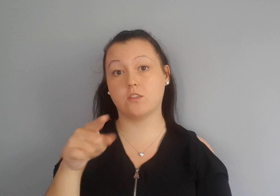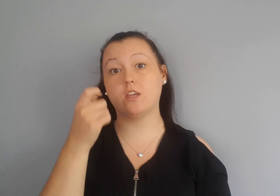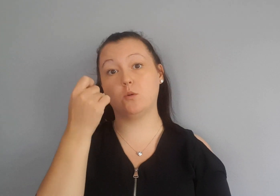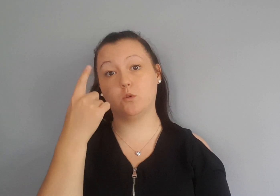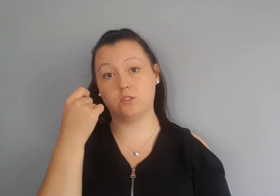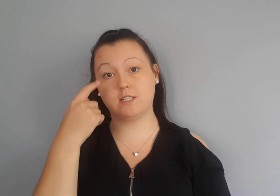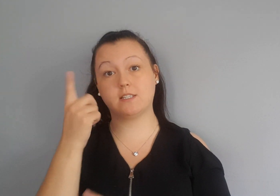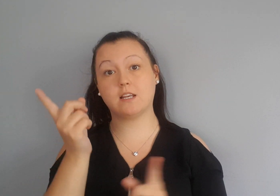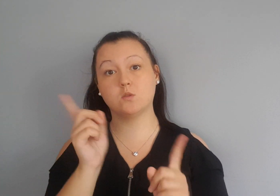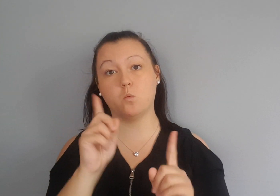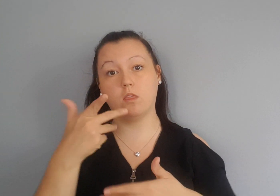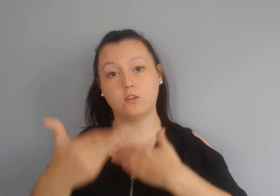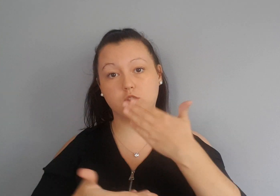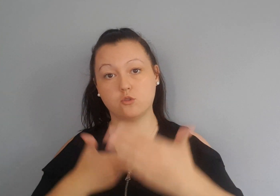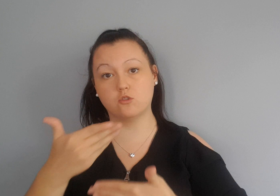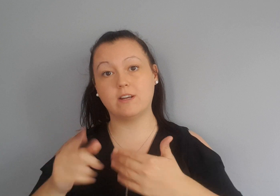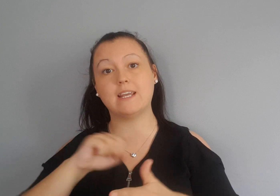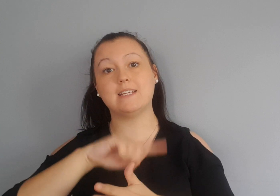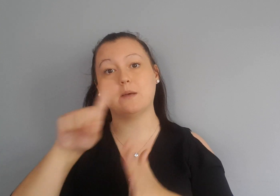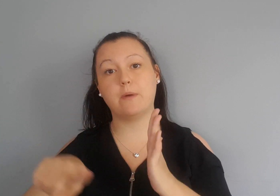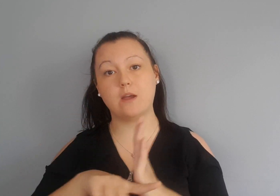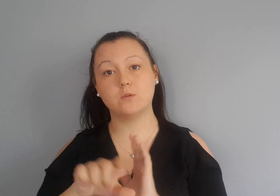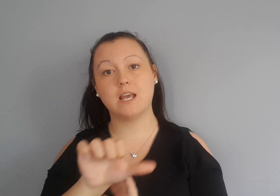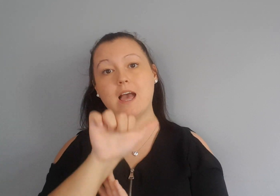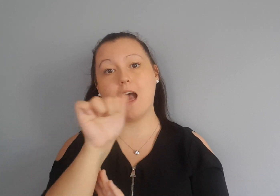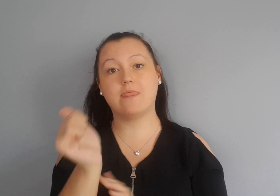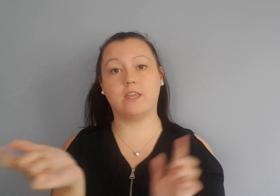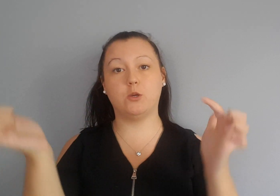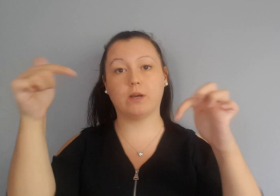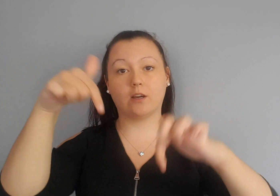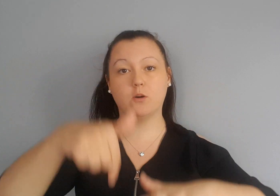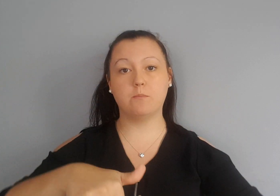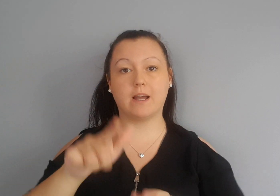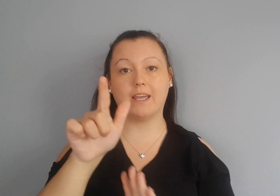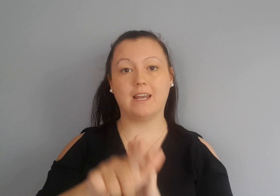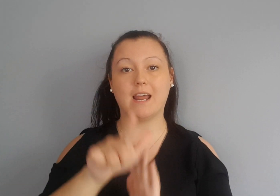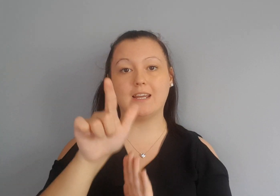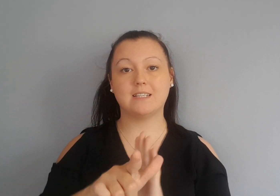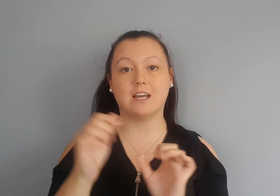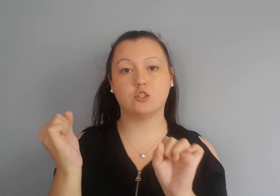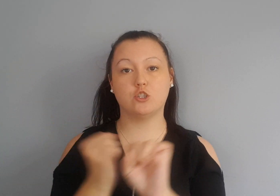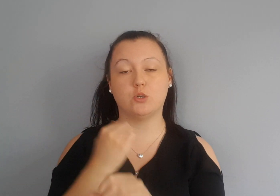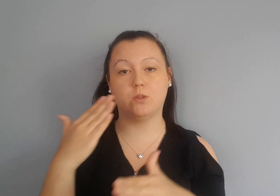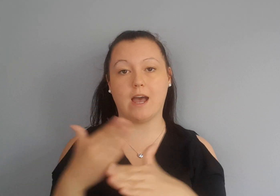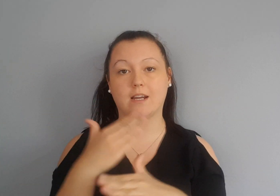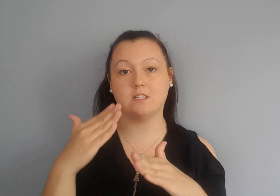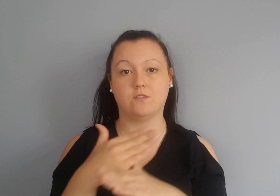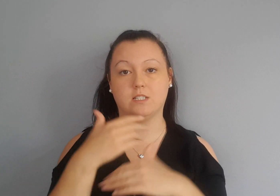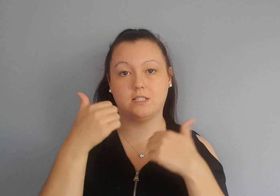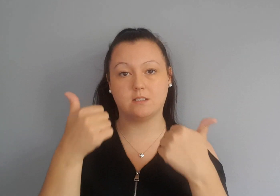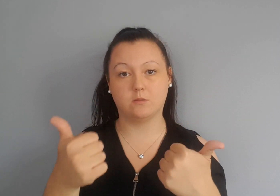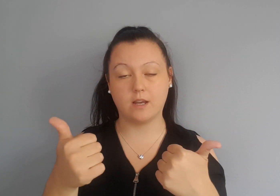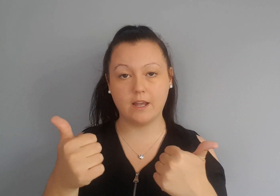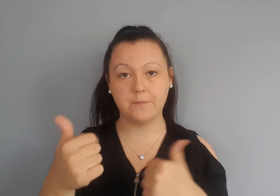So that you understand what the story is about and then you can come back here later to do some activities. Ok.